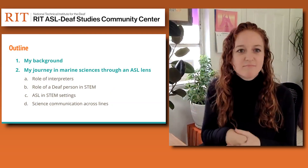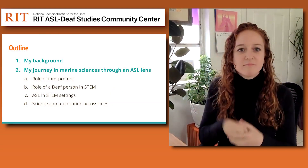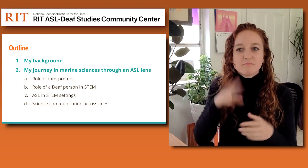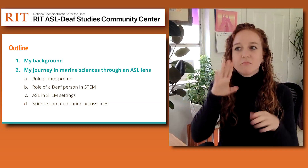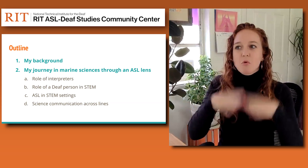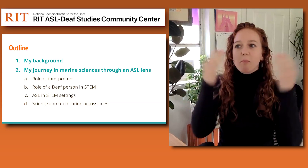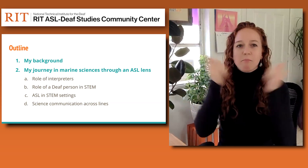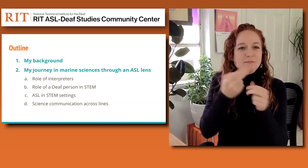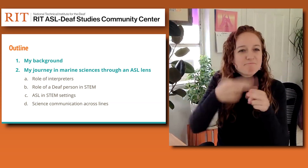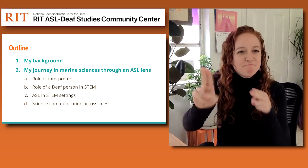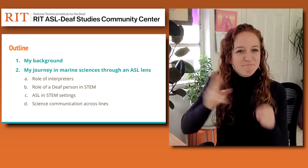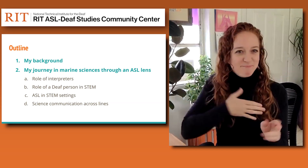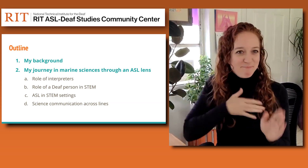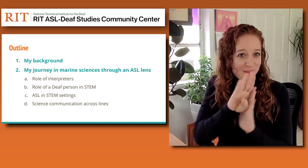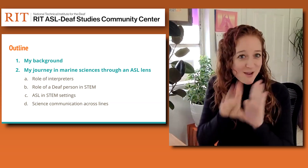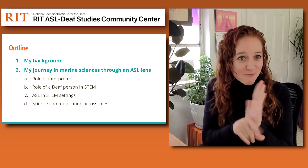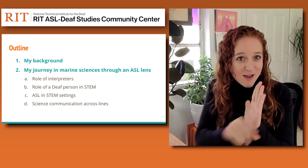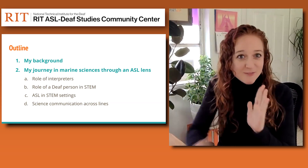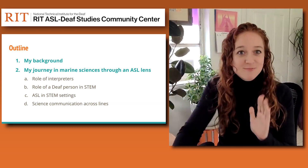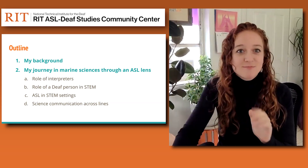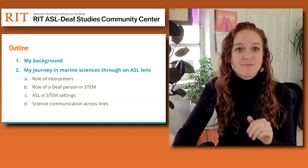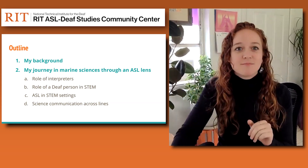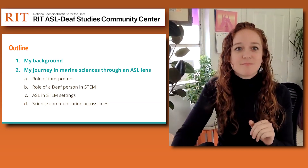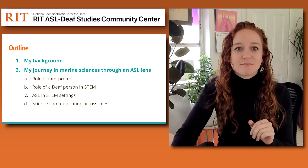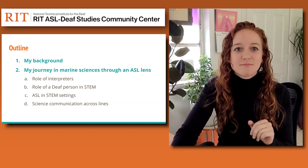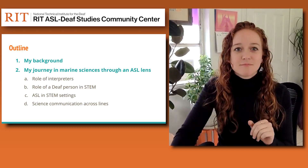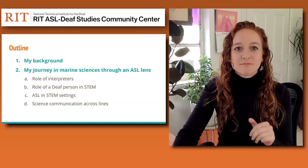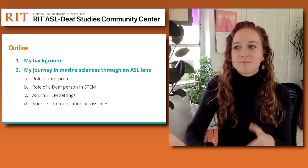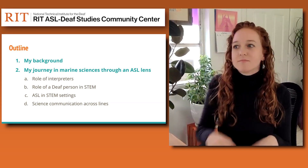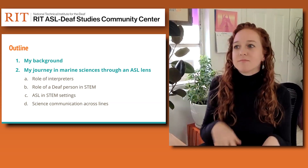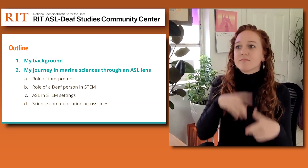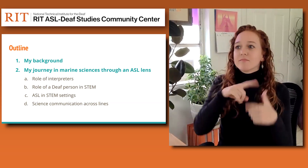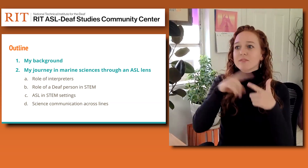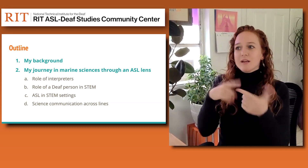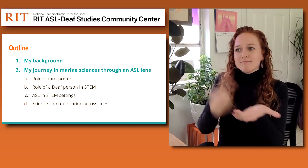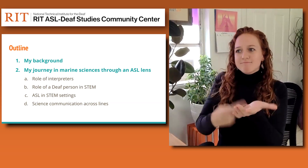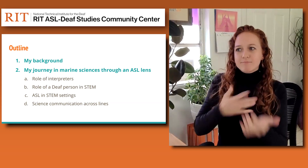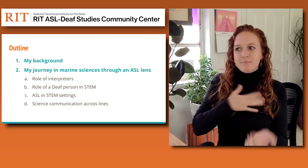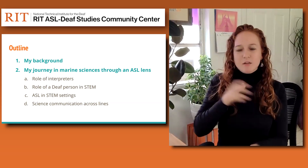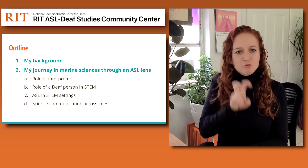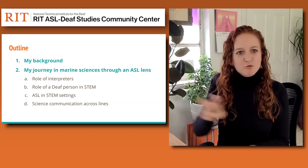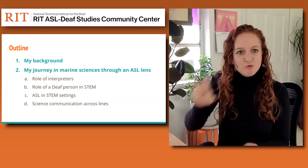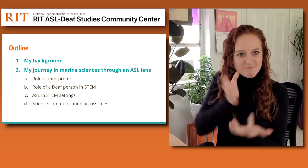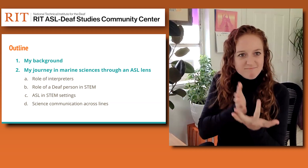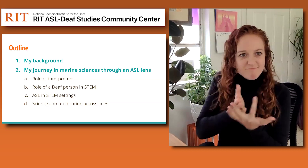This is just basically what the lecture will look like. I'll briefly give you a little bit about my background.